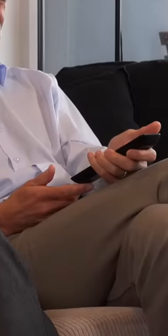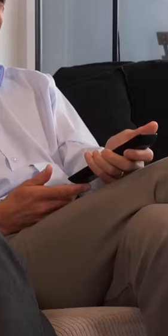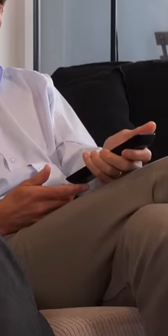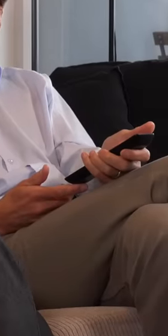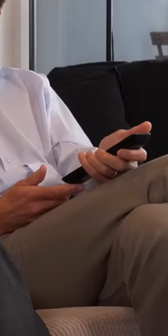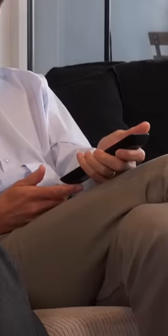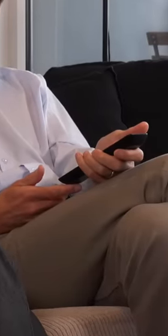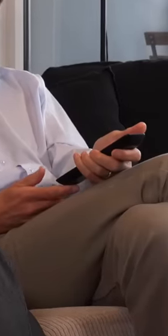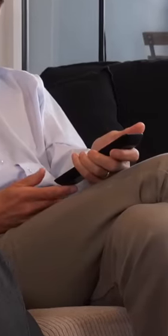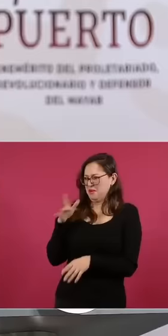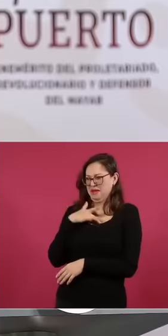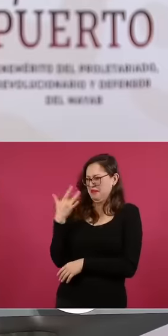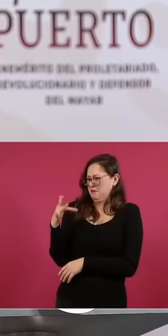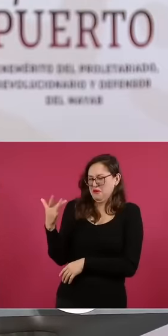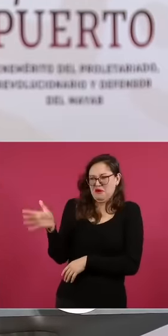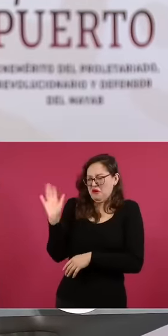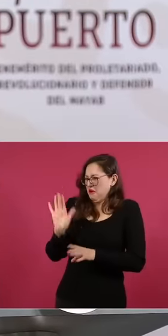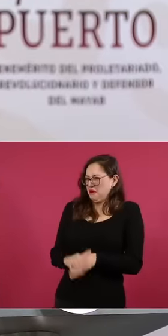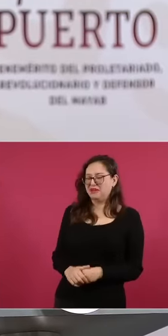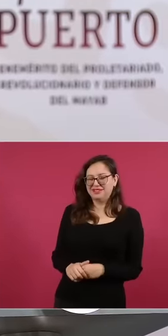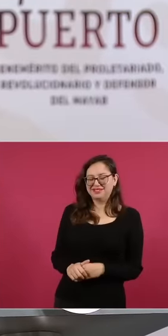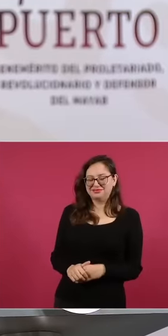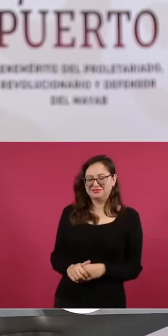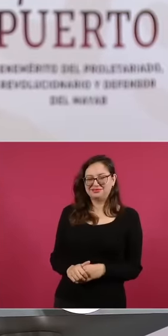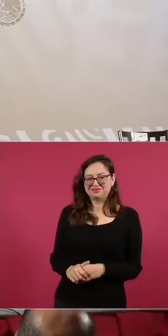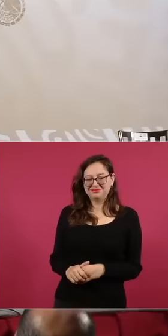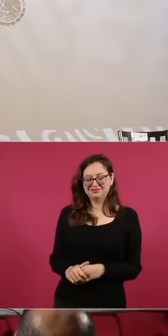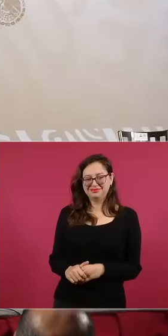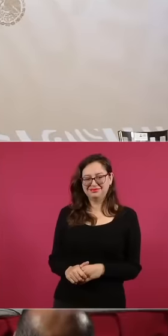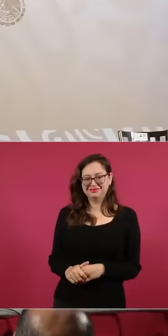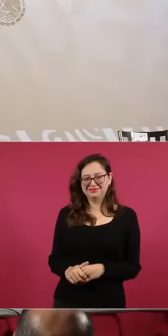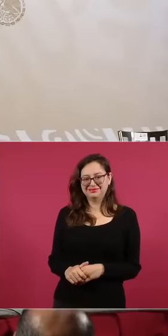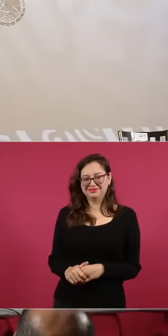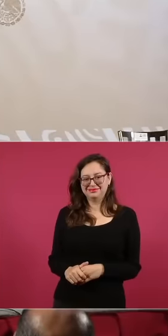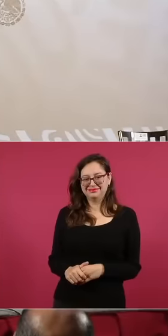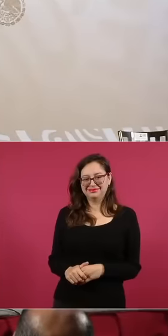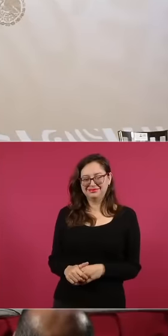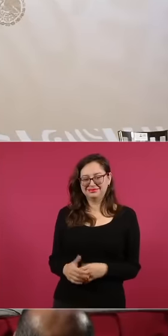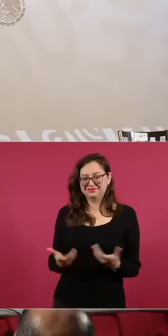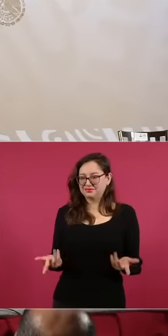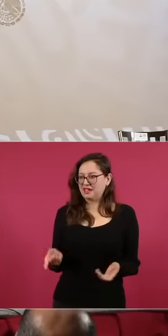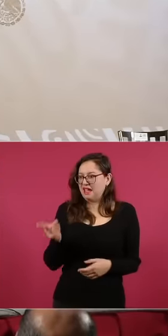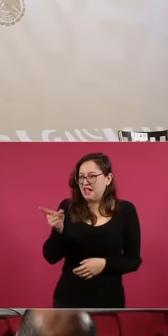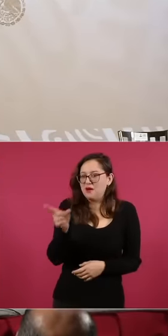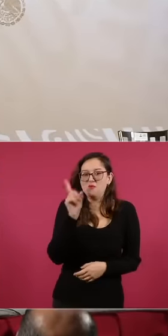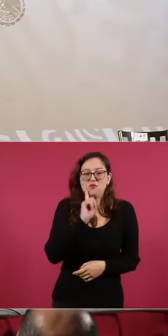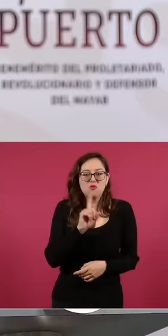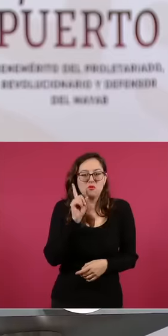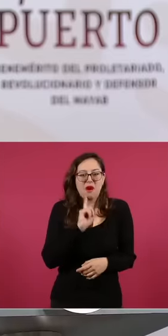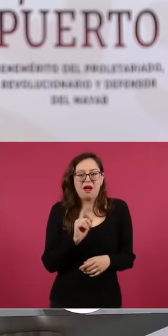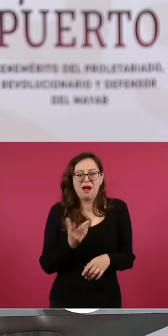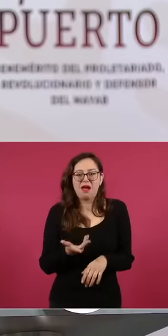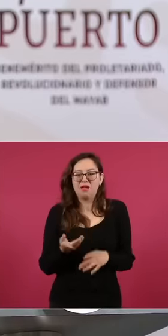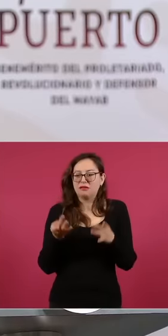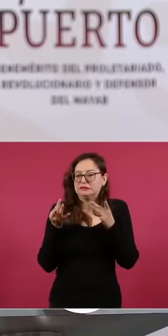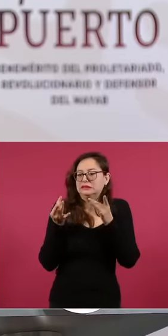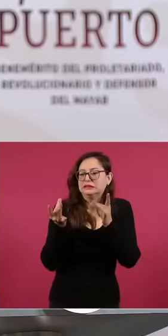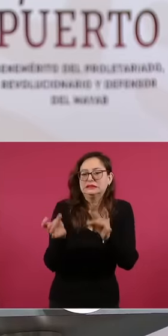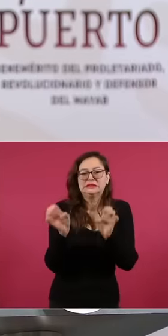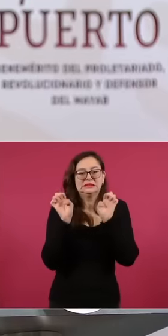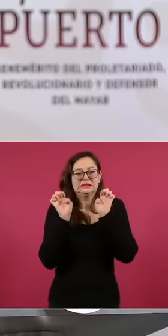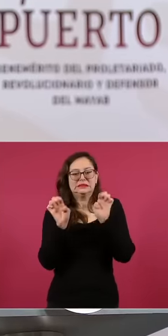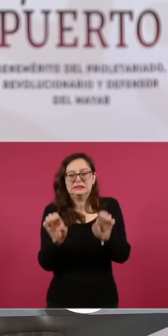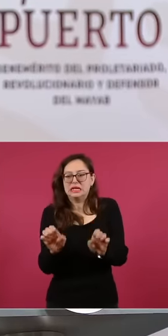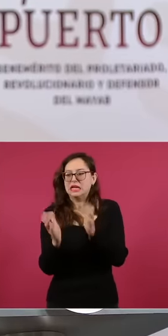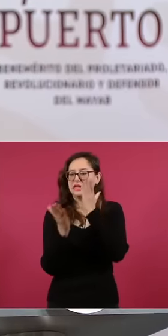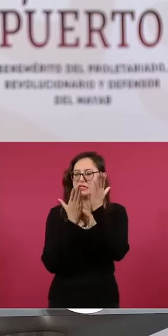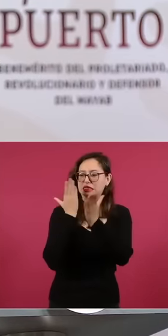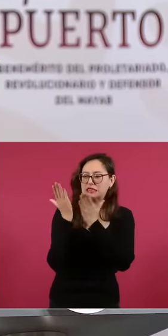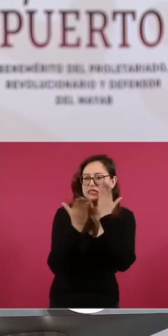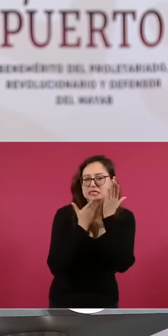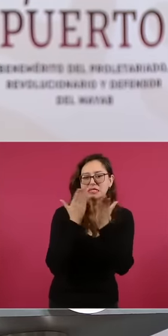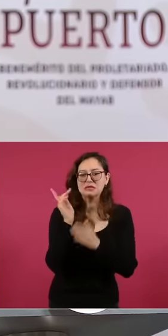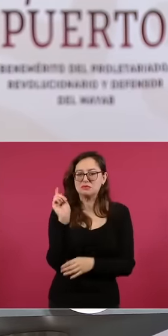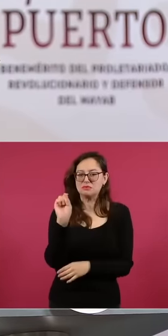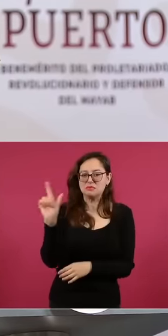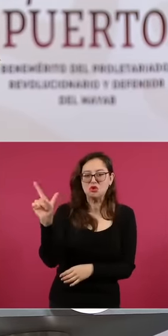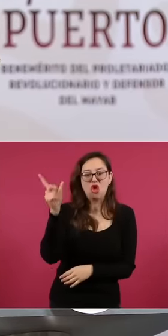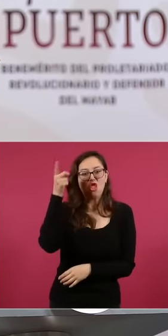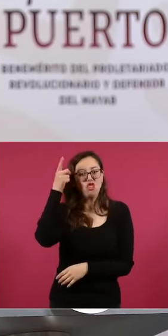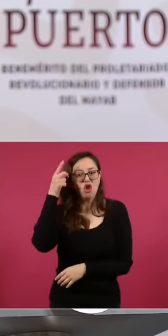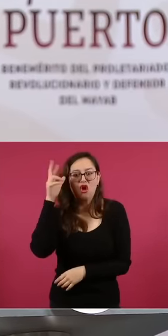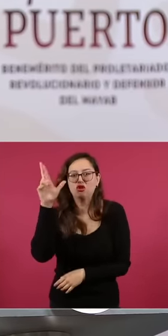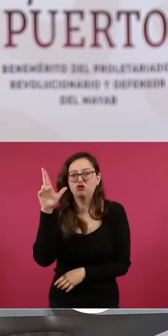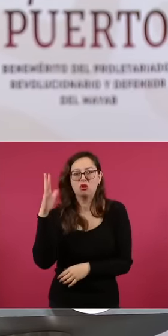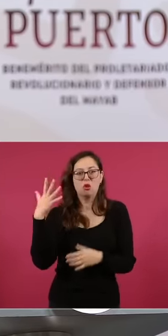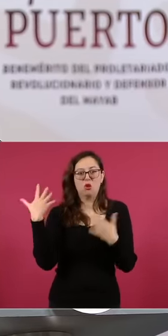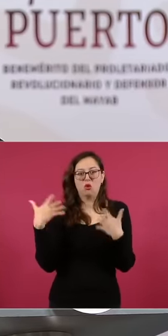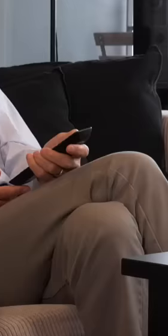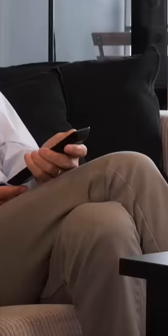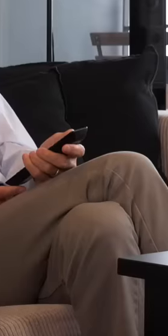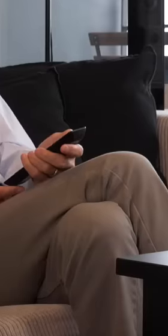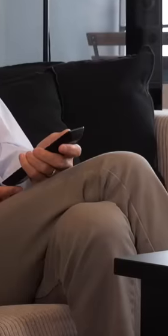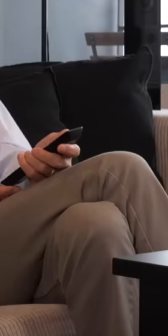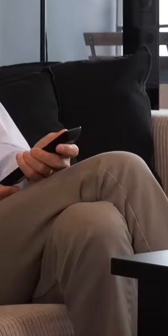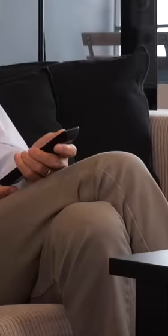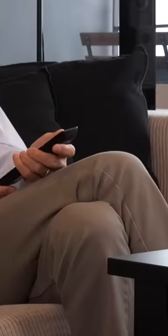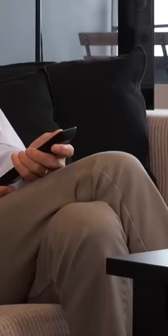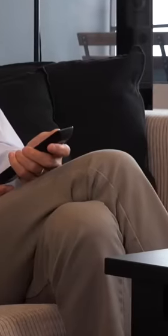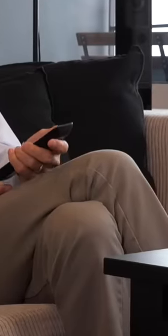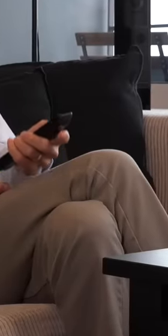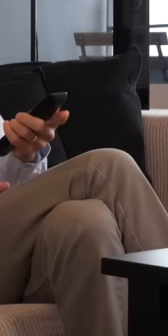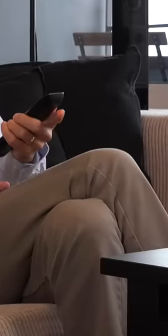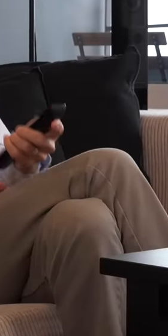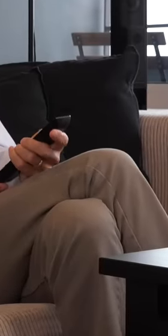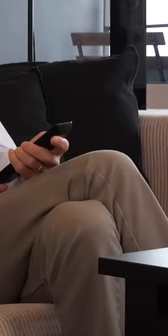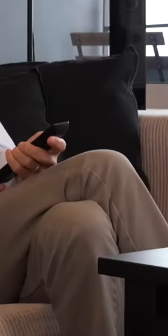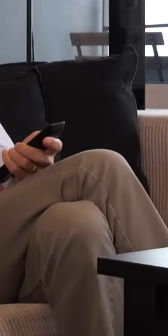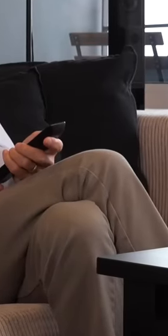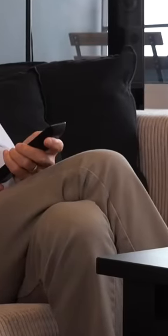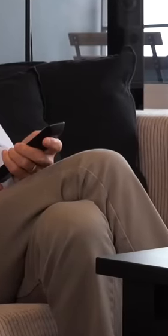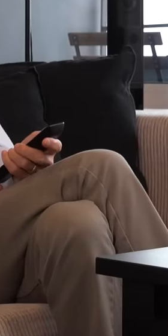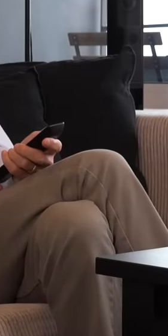she is not so delicate such an exquisite studious doctor Uy What a doctor in occult sciences or what